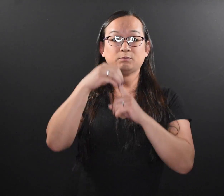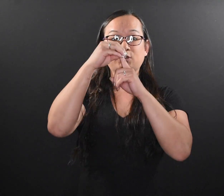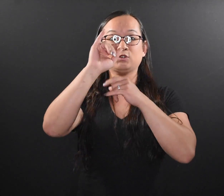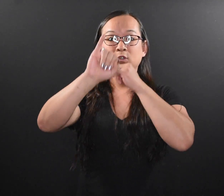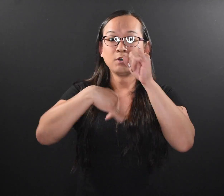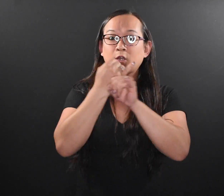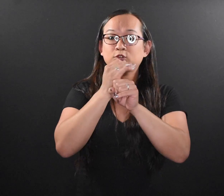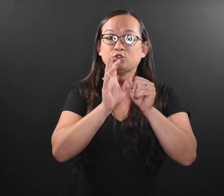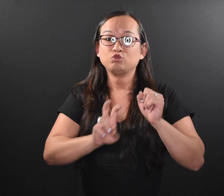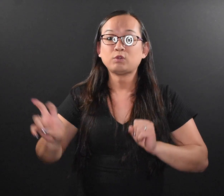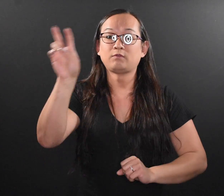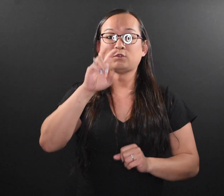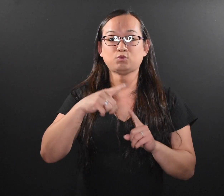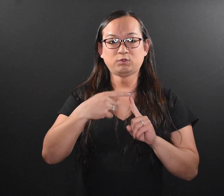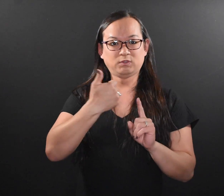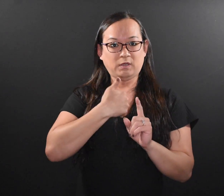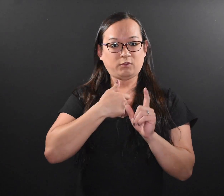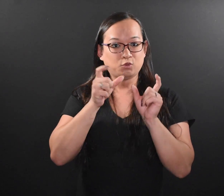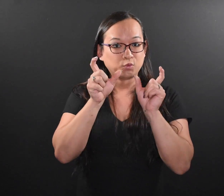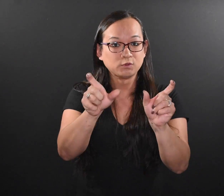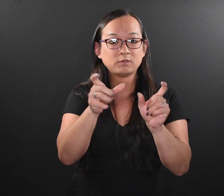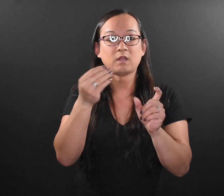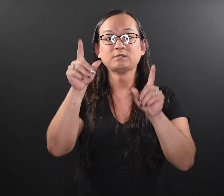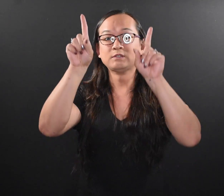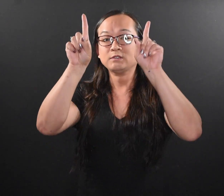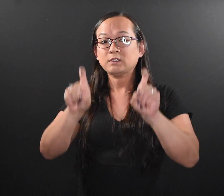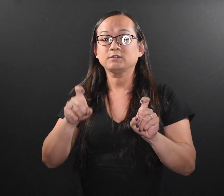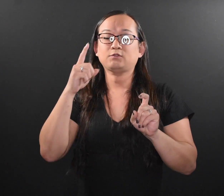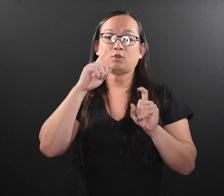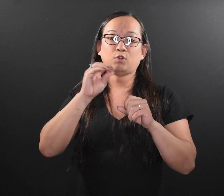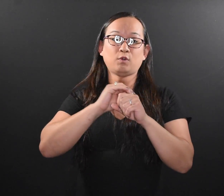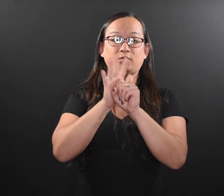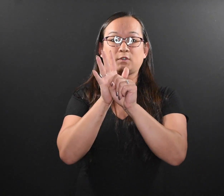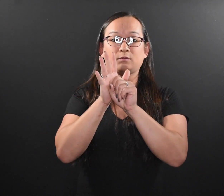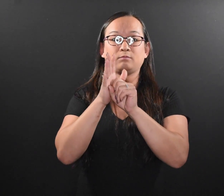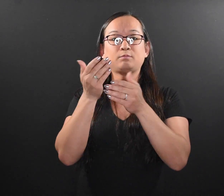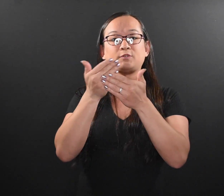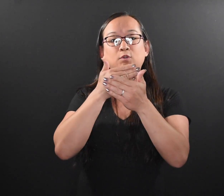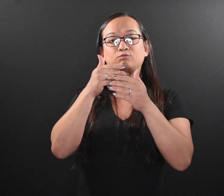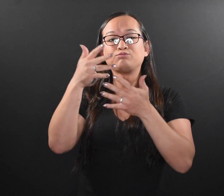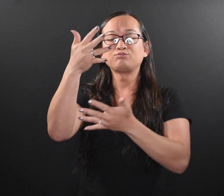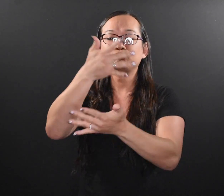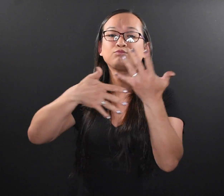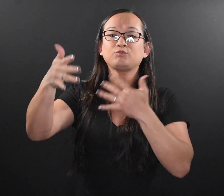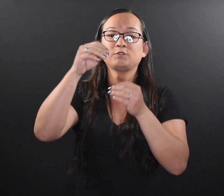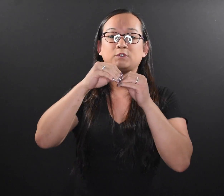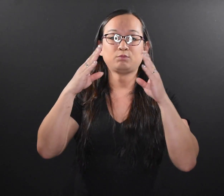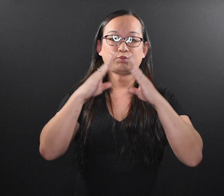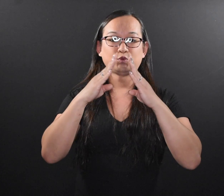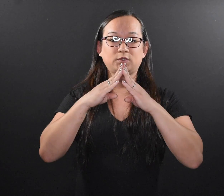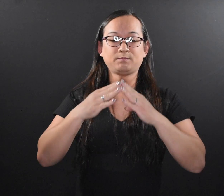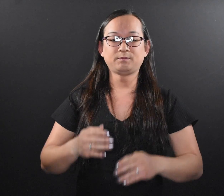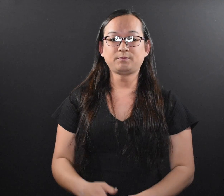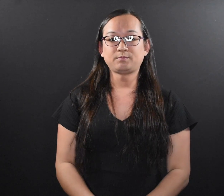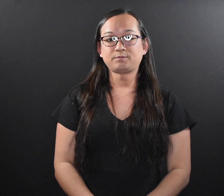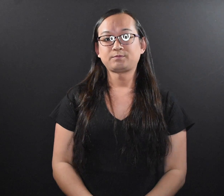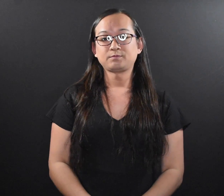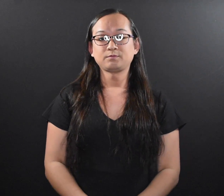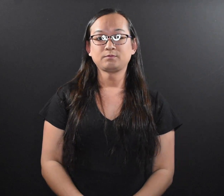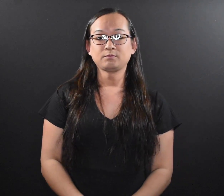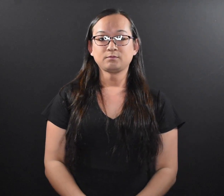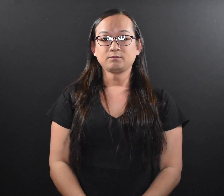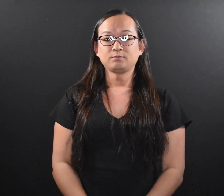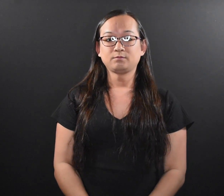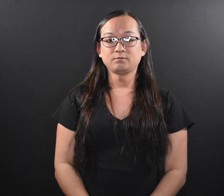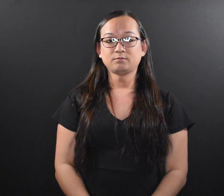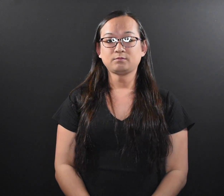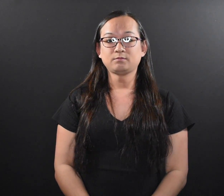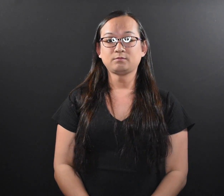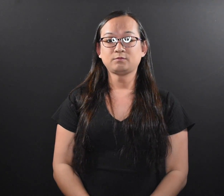self-quarantine and get tested for COVID-19 before resuming activity in the community.